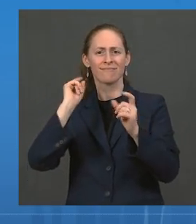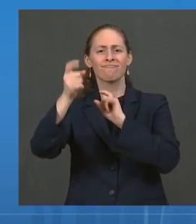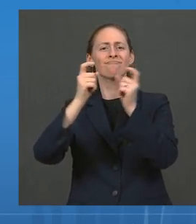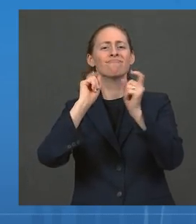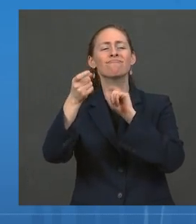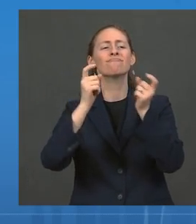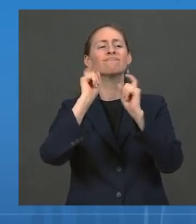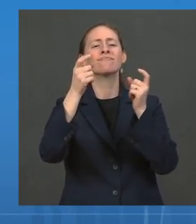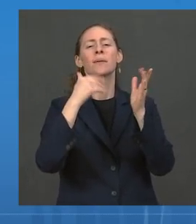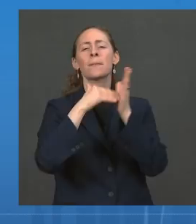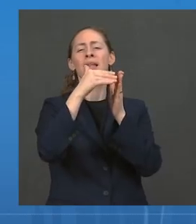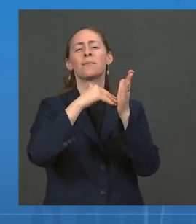We know there's more work to do,